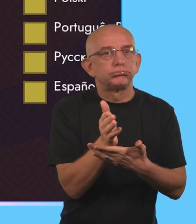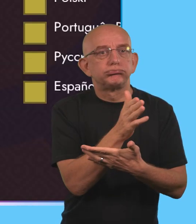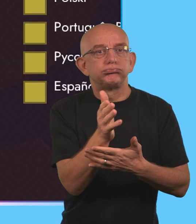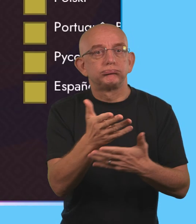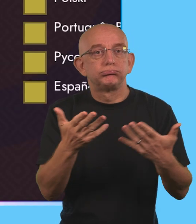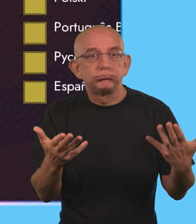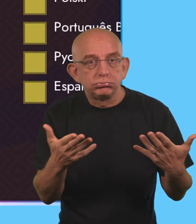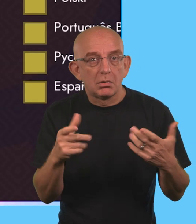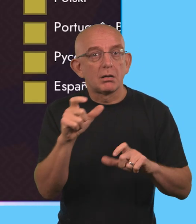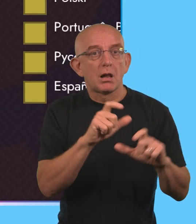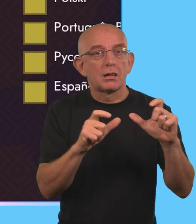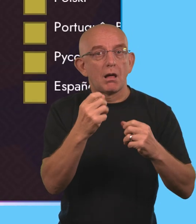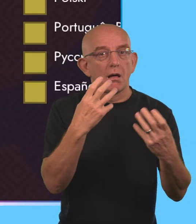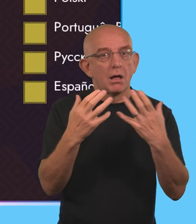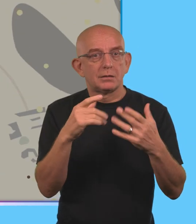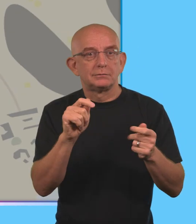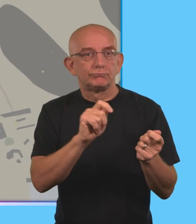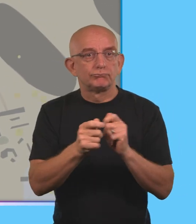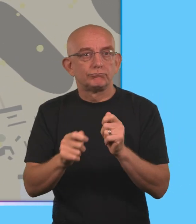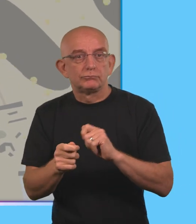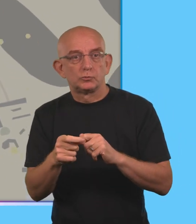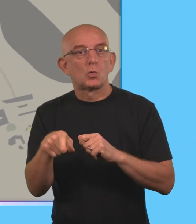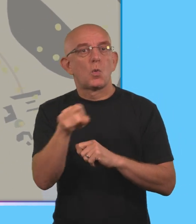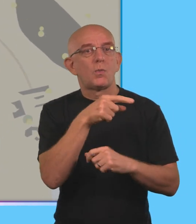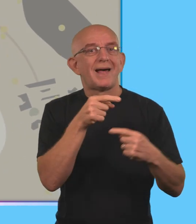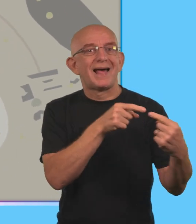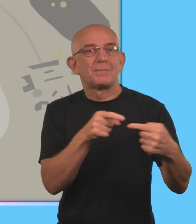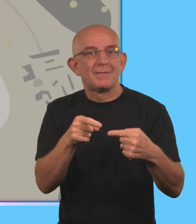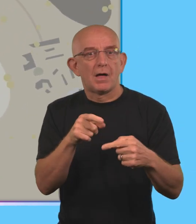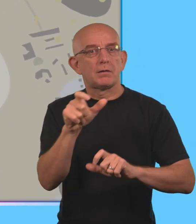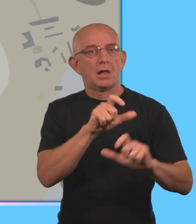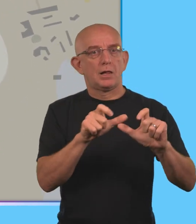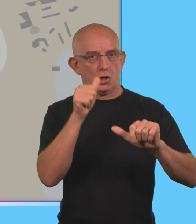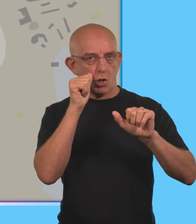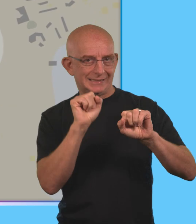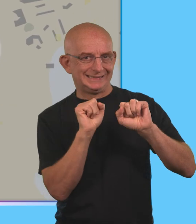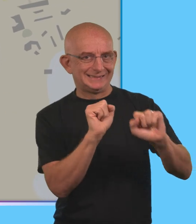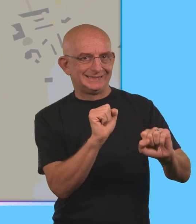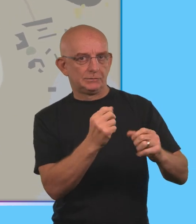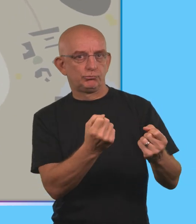And there's a color highlighting mode, which turns enemies and enemy shots bright red,